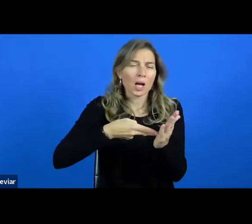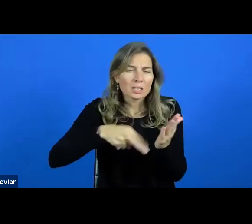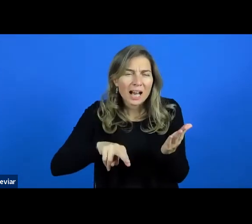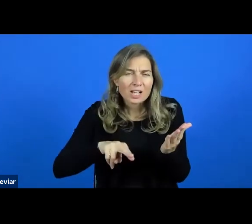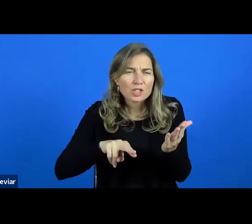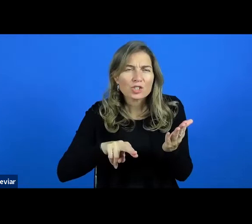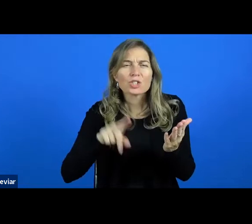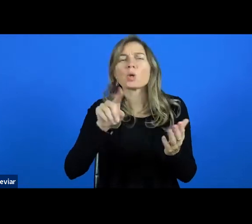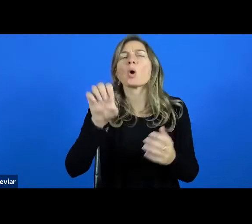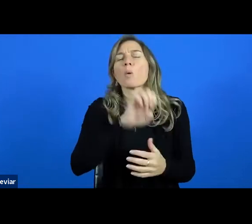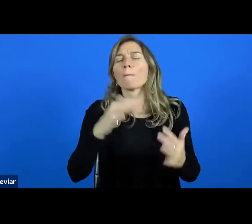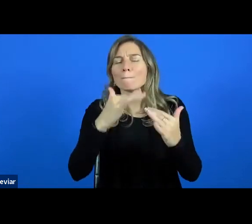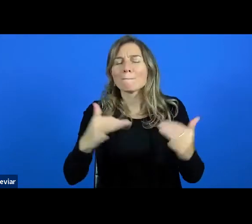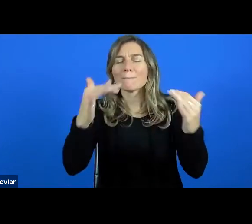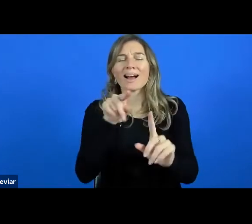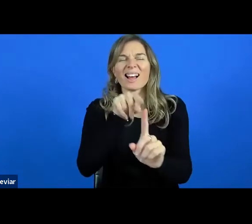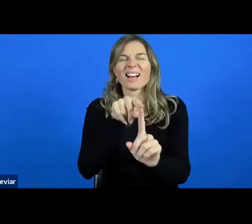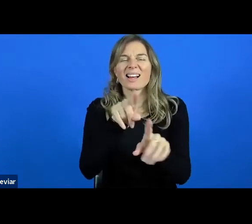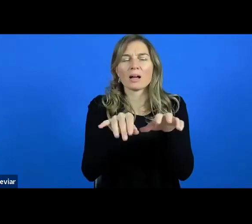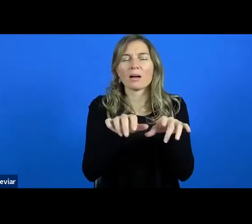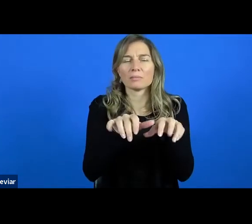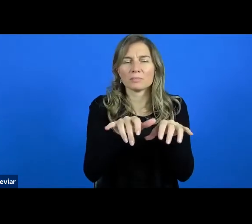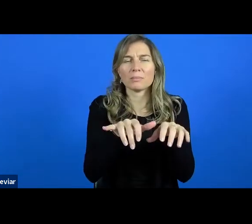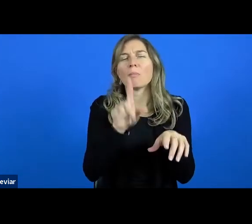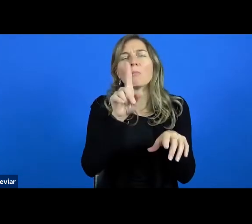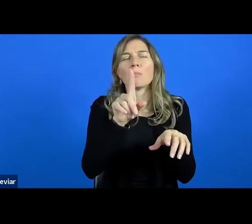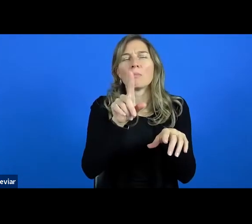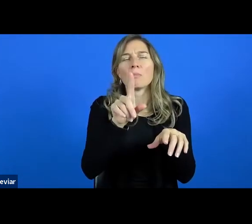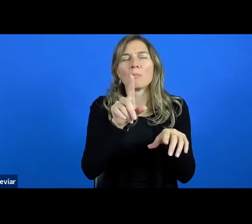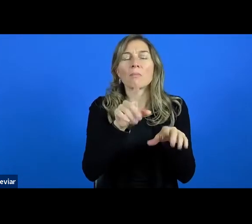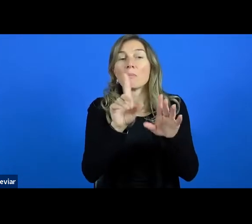not seen as a political body, we cannot deal with politics.